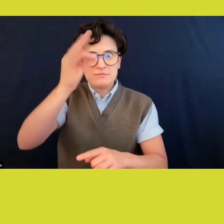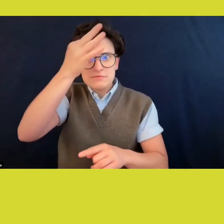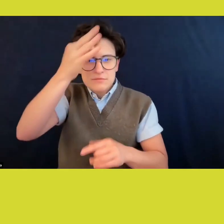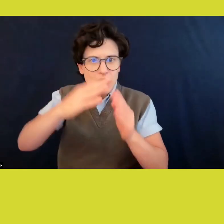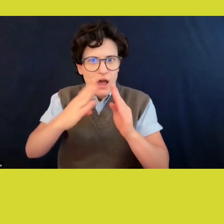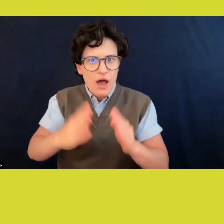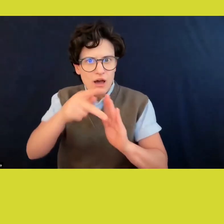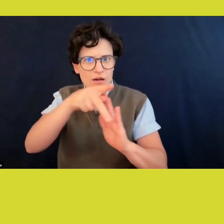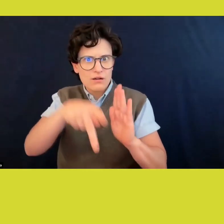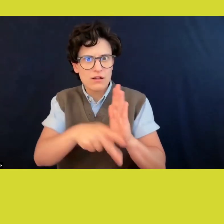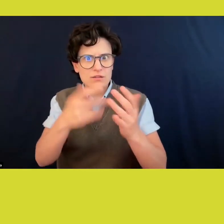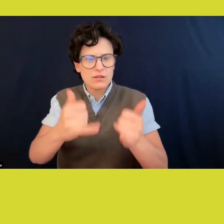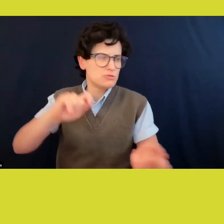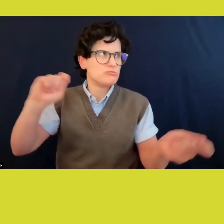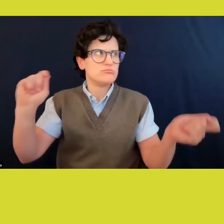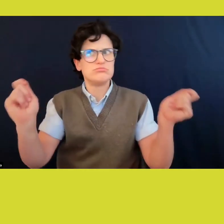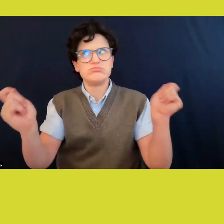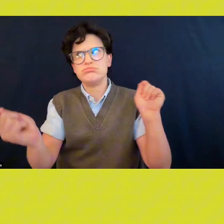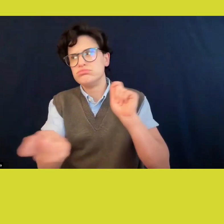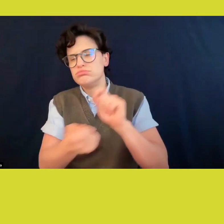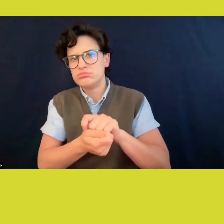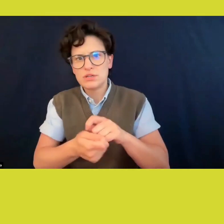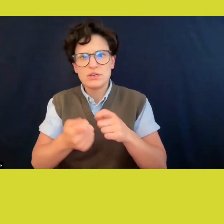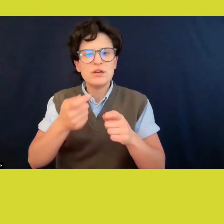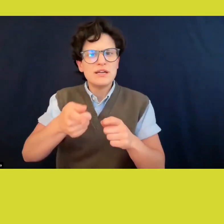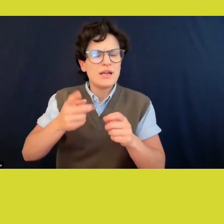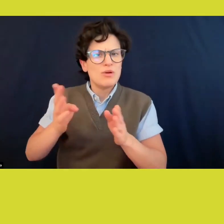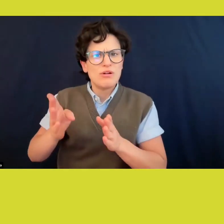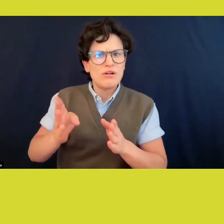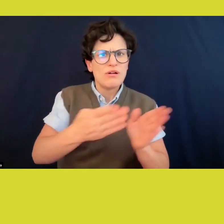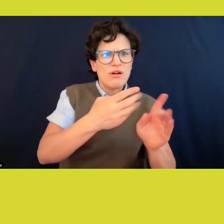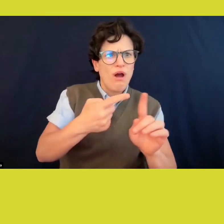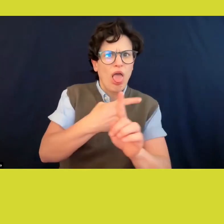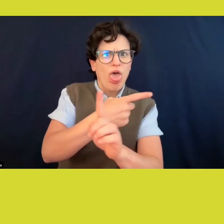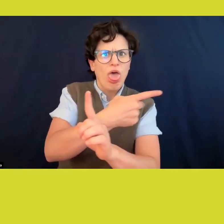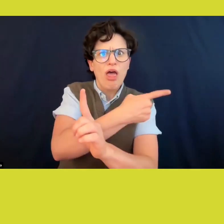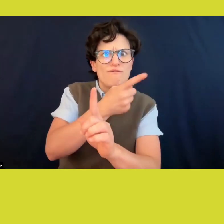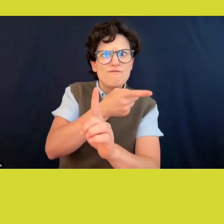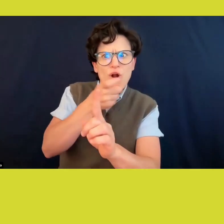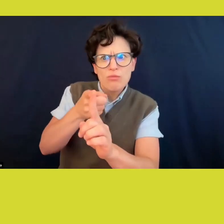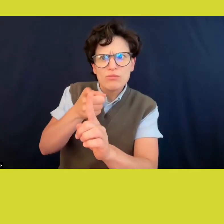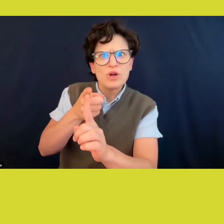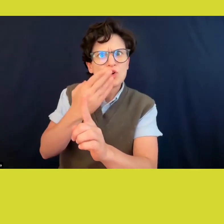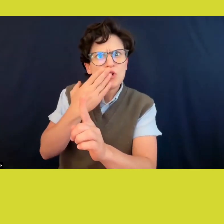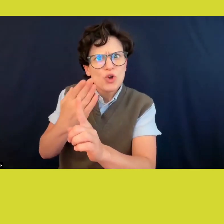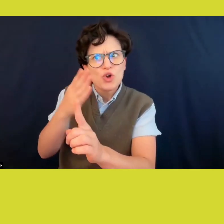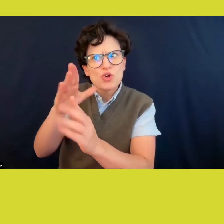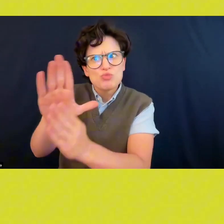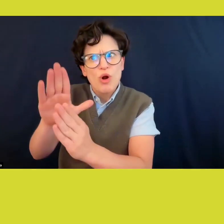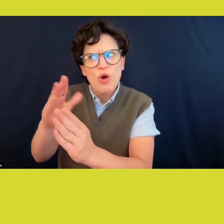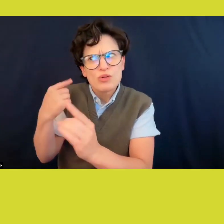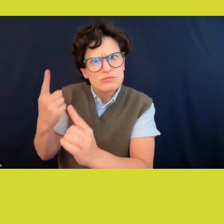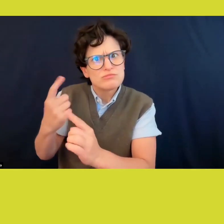turn away from some of the proven approaches that had been used for many years. The most significant example